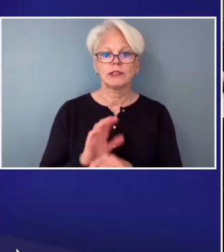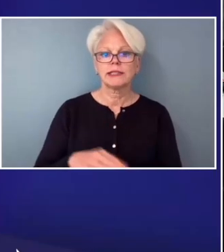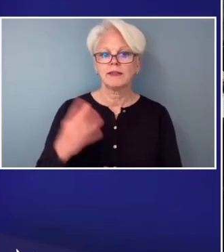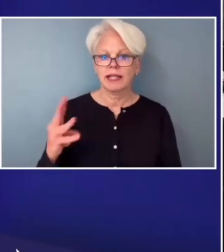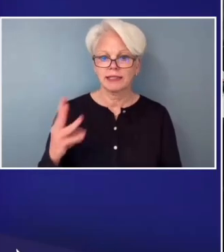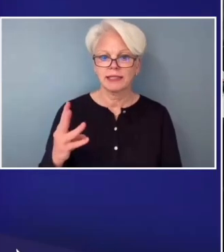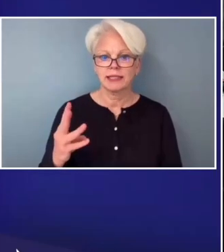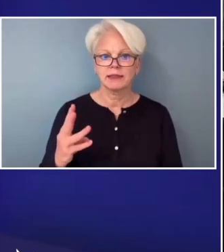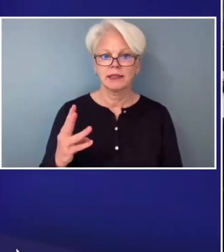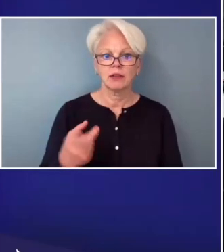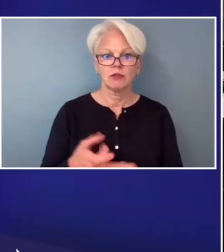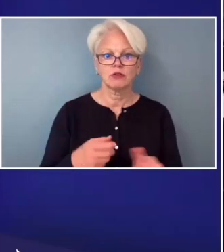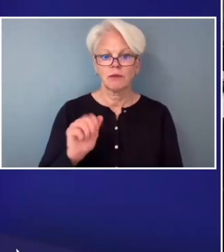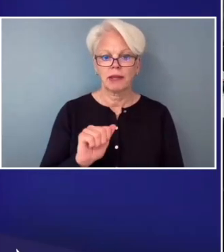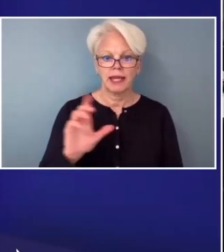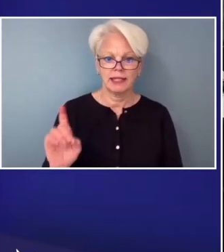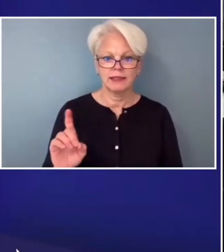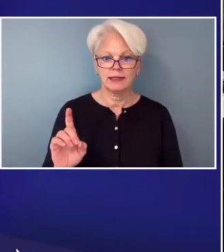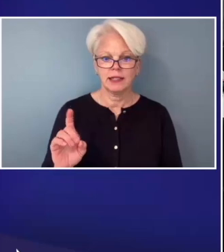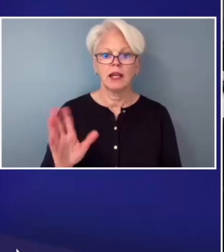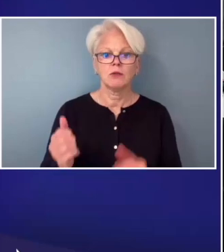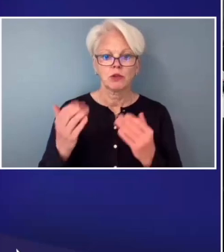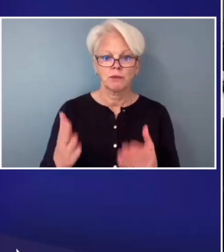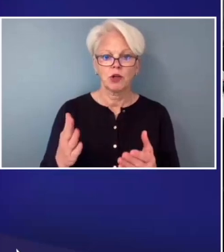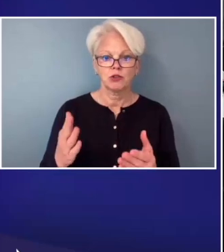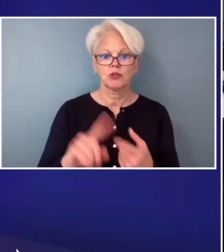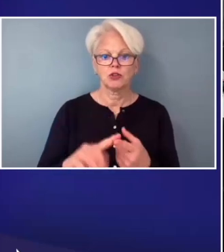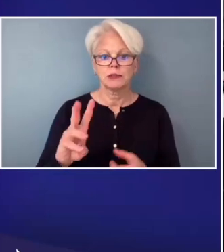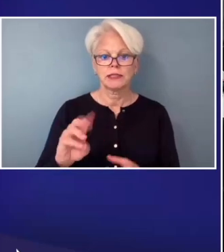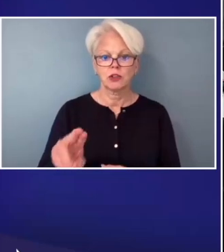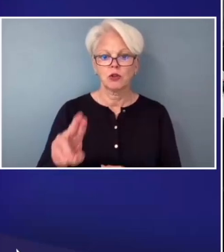uh, from AD, uh, proposal to 60223 H.